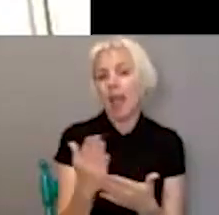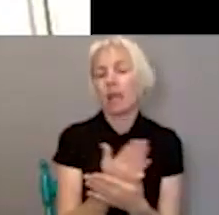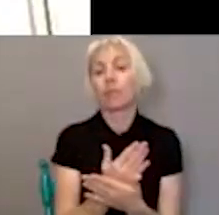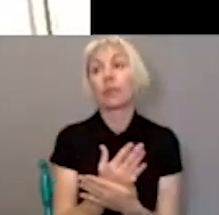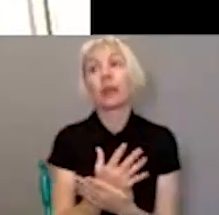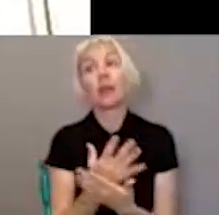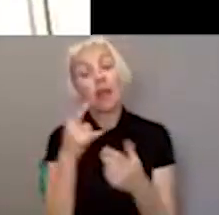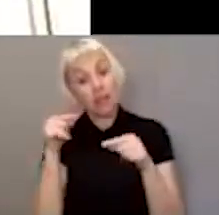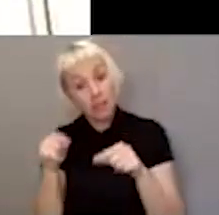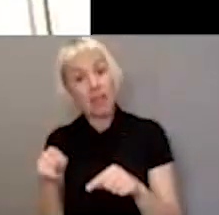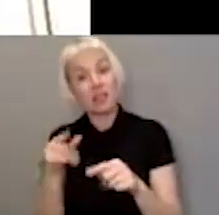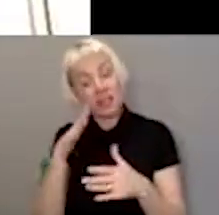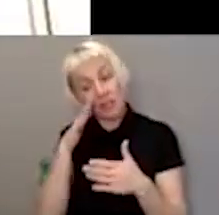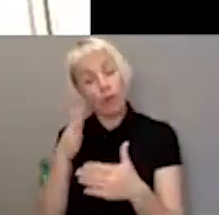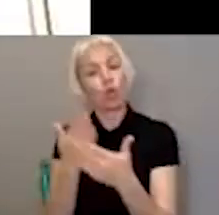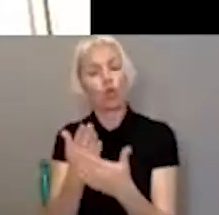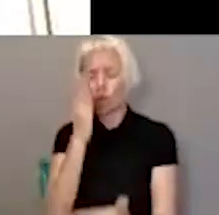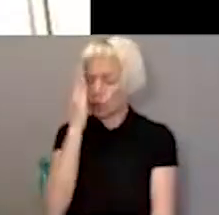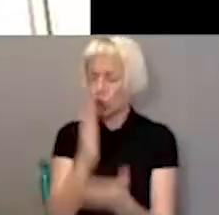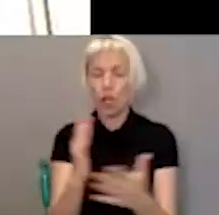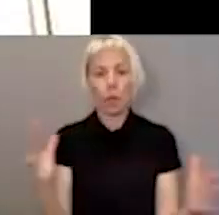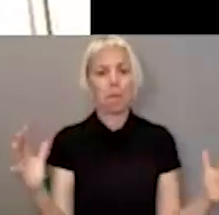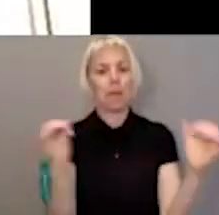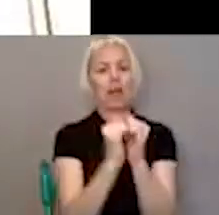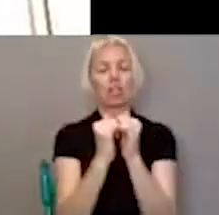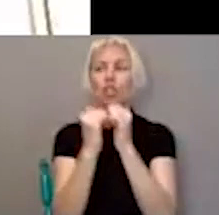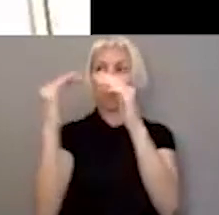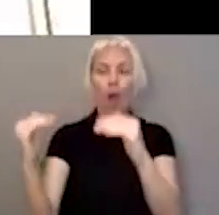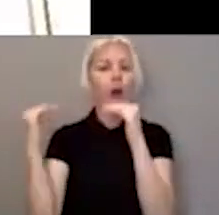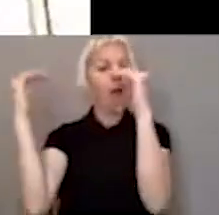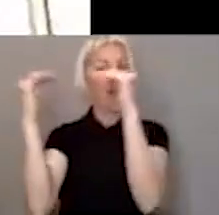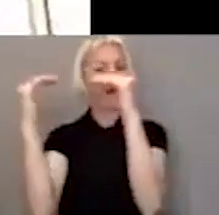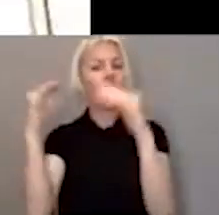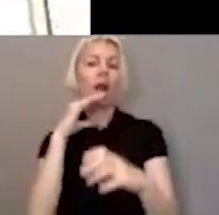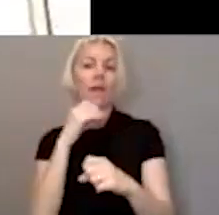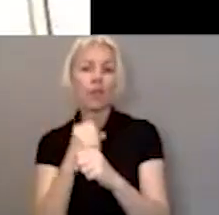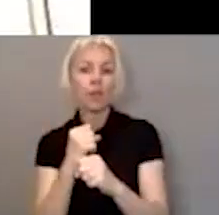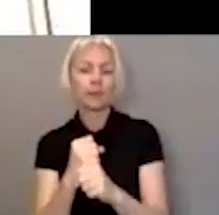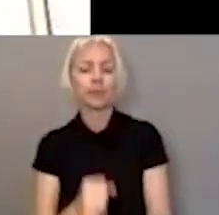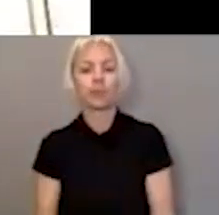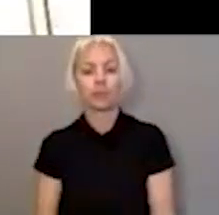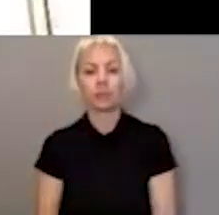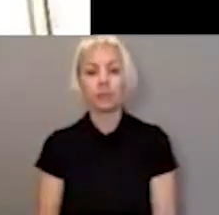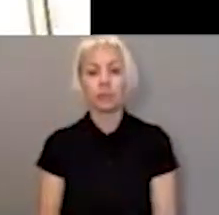very highest levels. So, for me, I think, it certainly is another step in the process which will be very great. SPEAKER: